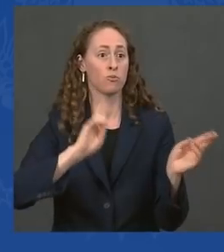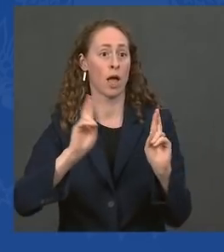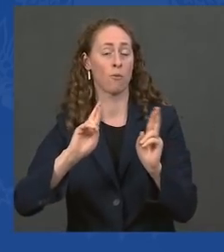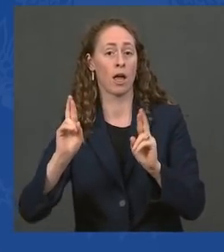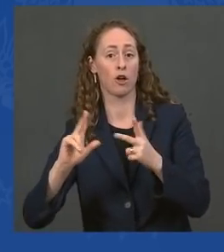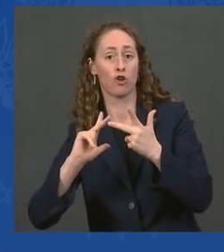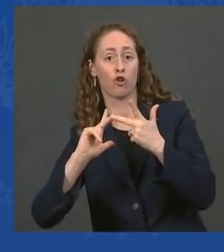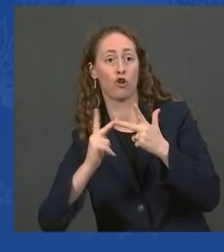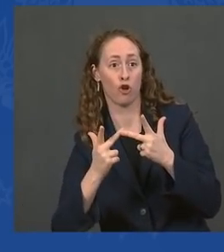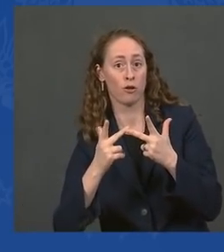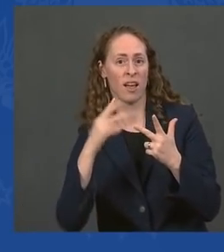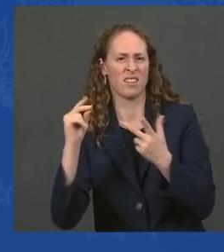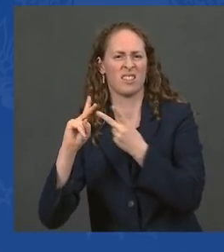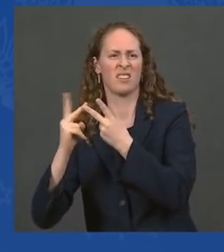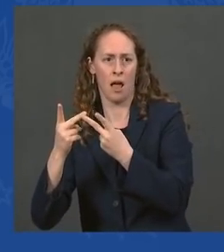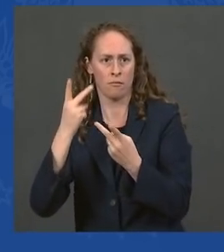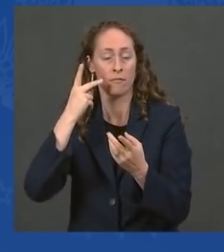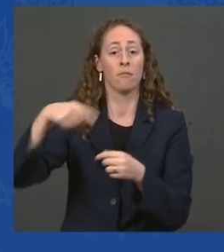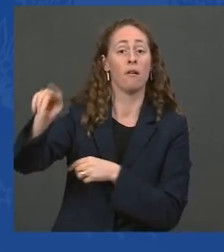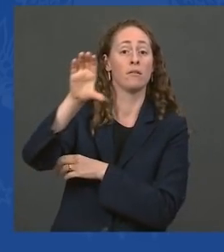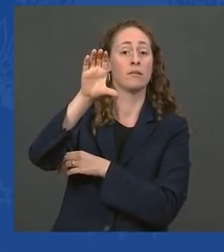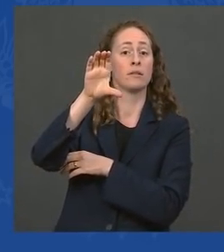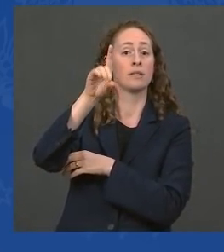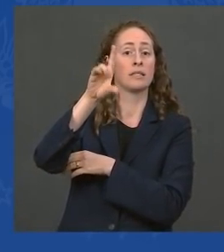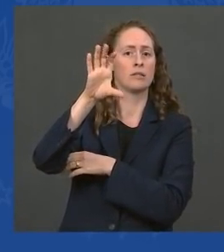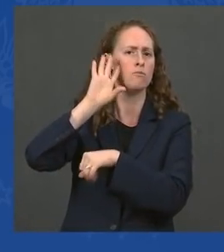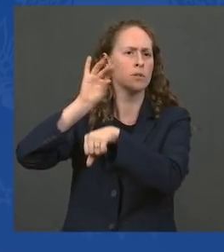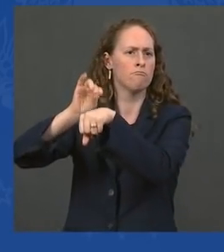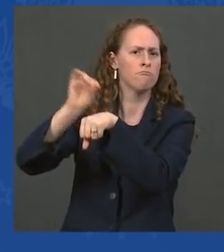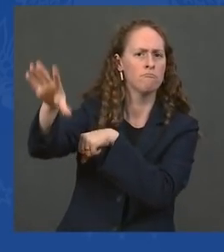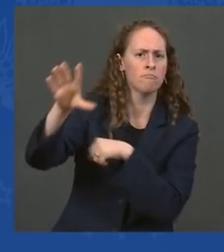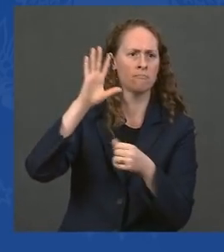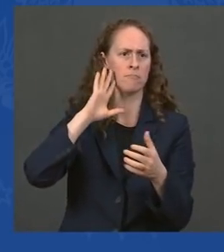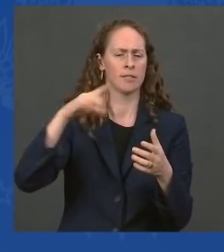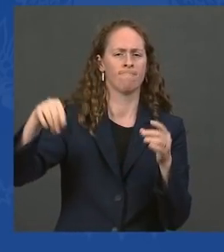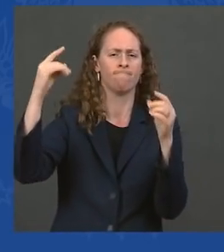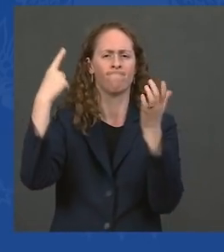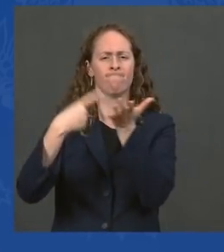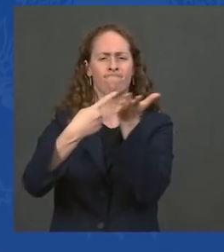the CDC –- in the next couple of weeks. If they authorize the boosters,